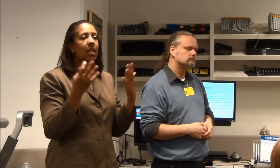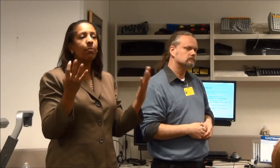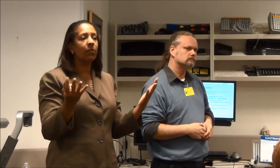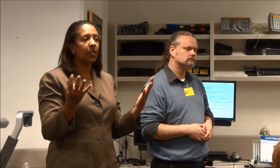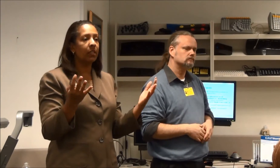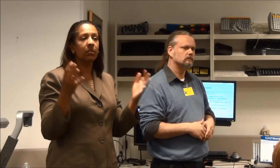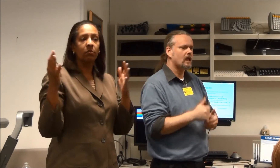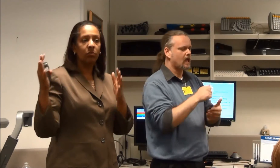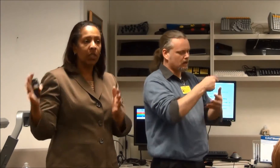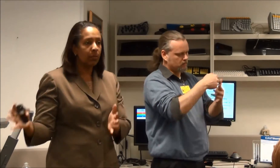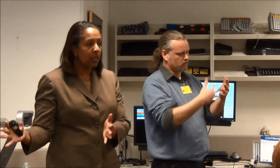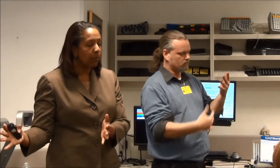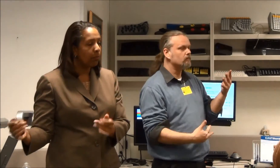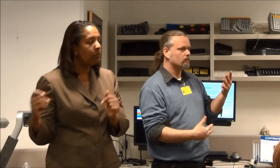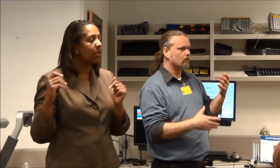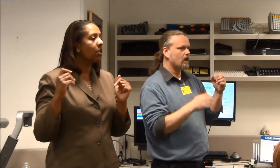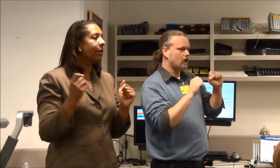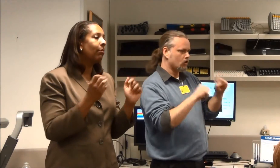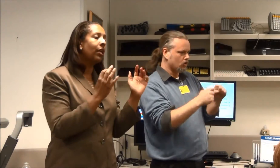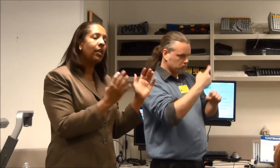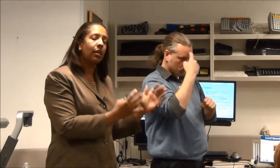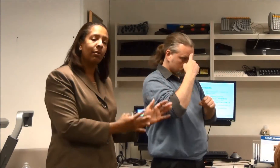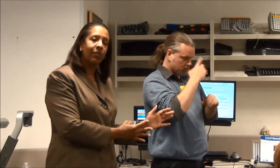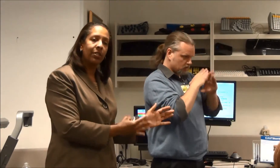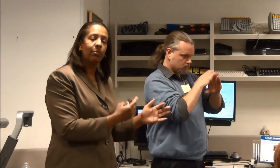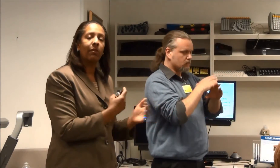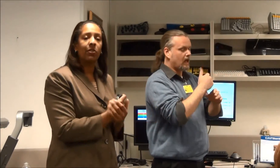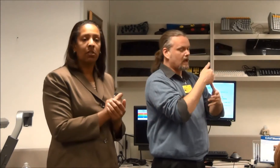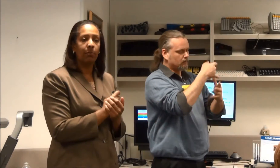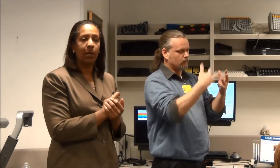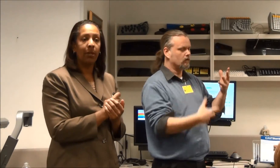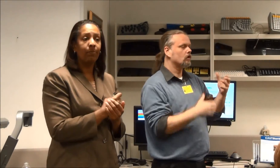any numbers of things could be a mental impairment, any number of things could be a physical impairment.